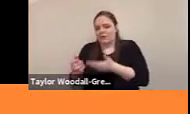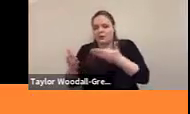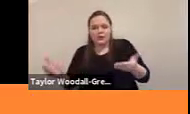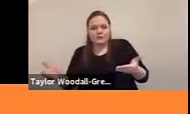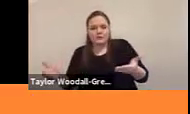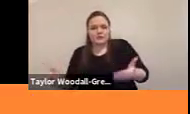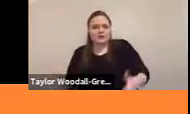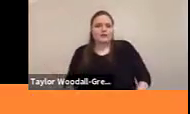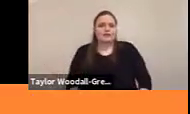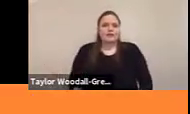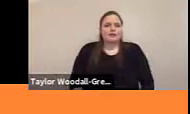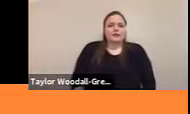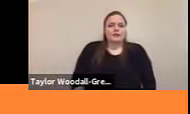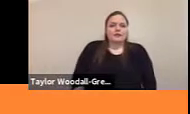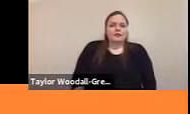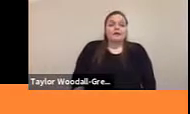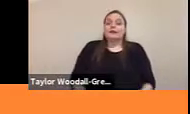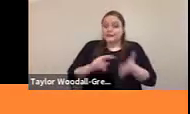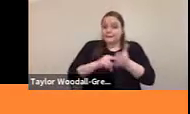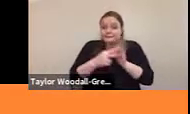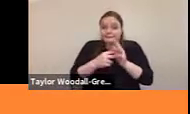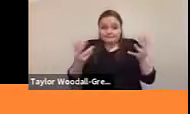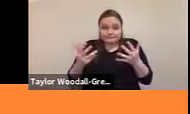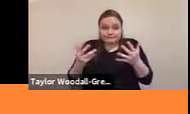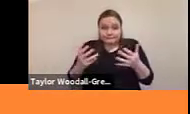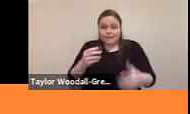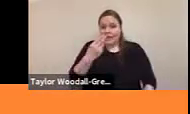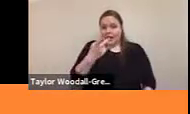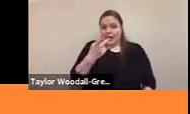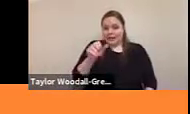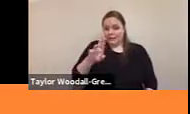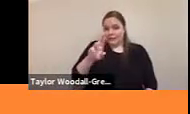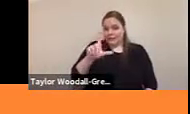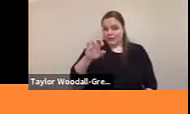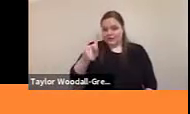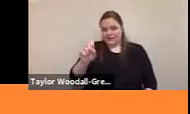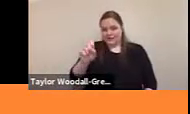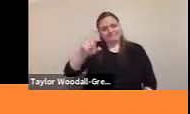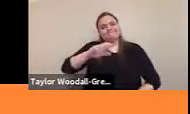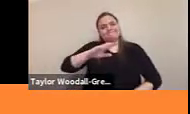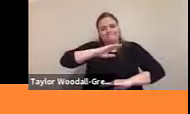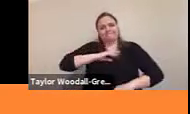So that means that hyperlinks need to meet the contrast requirement for